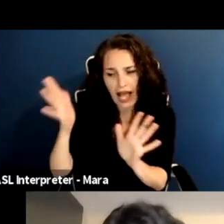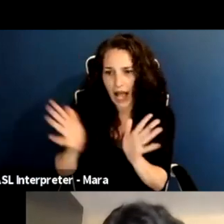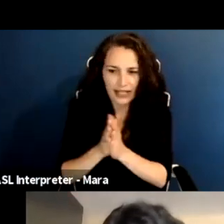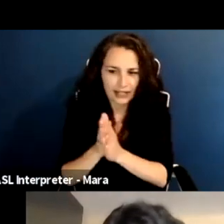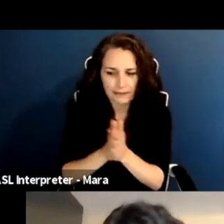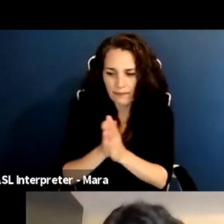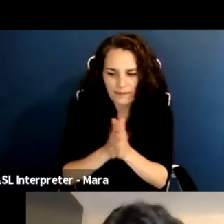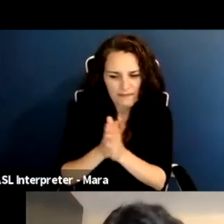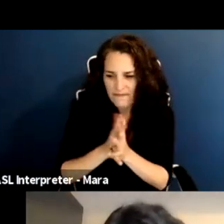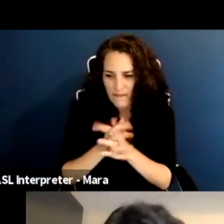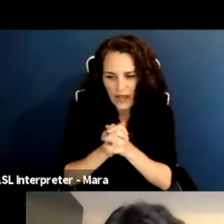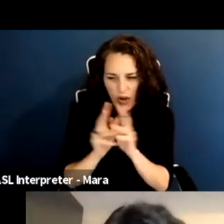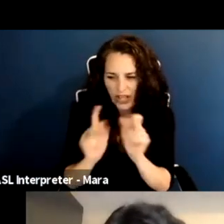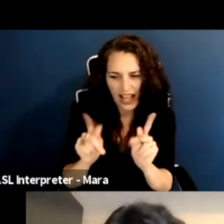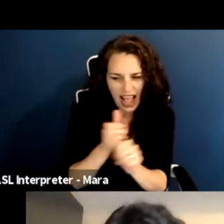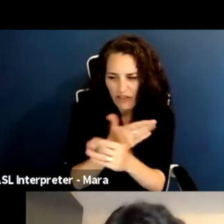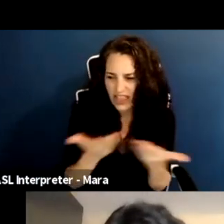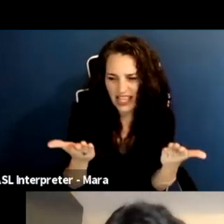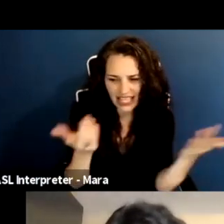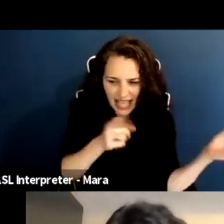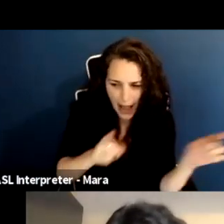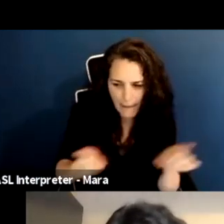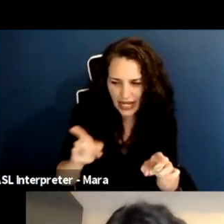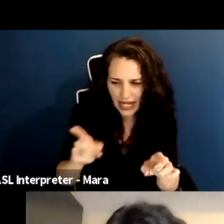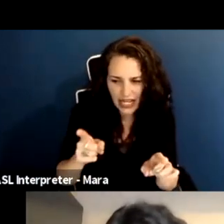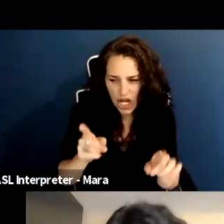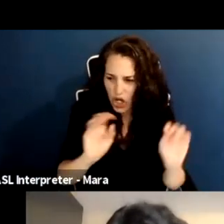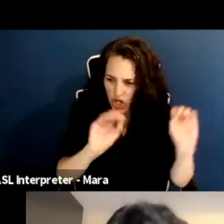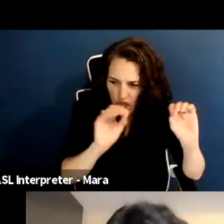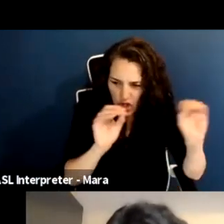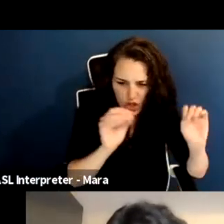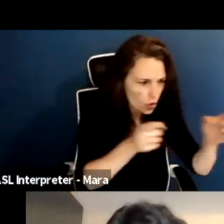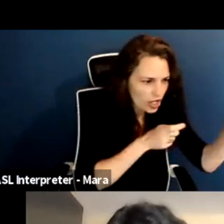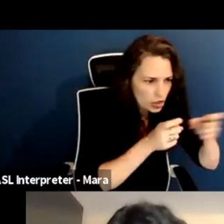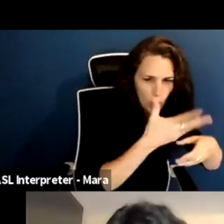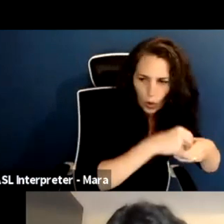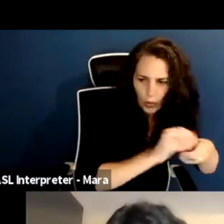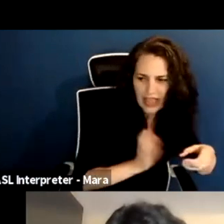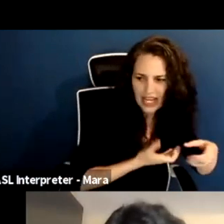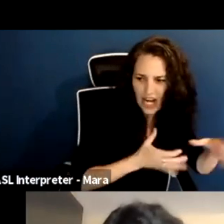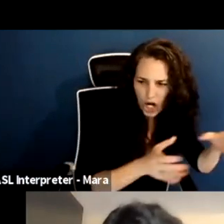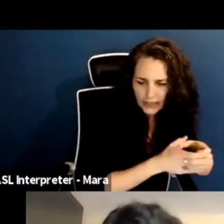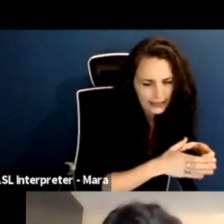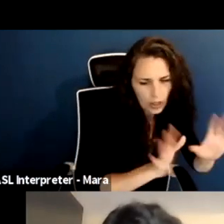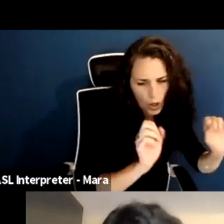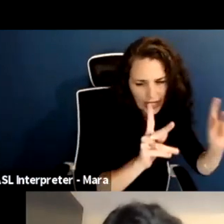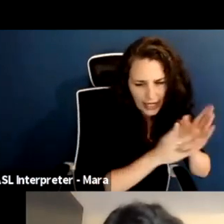that were taking place that we had no say so over. And I would come back and he would talk to me again.